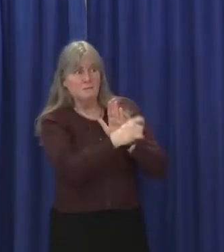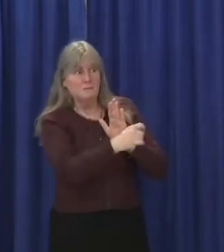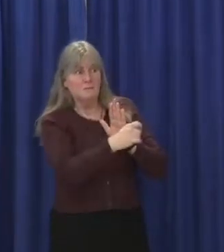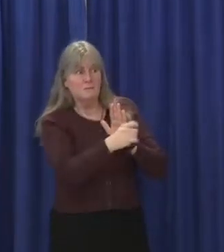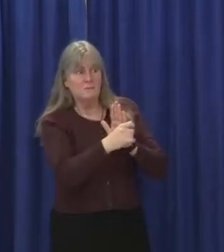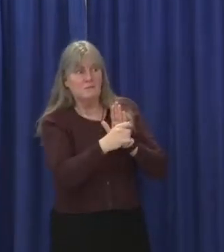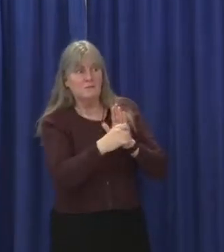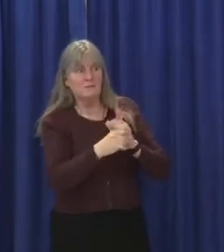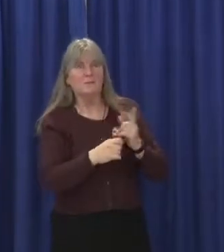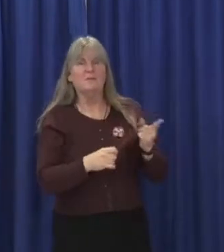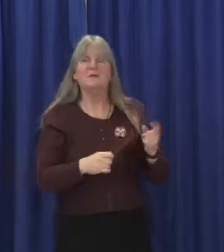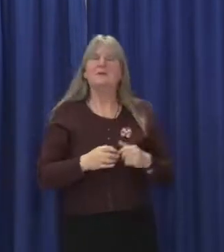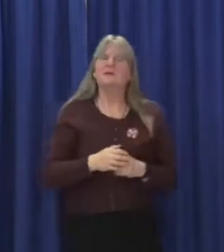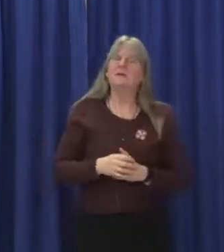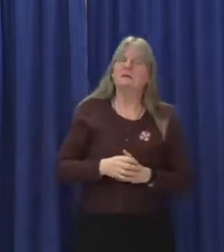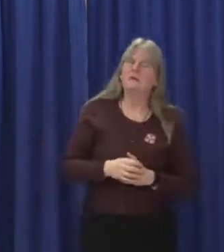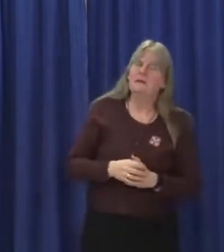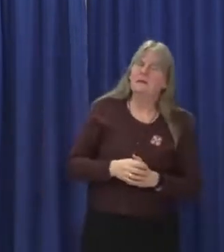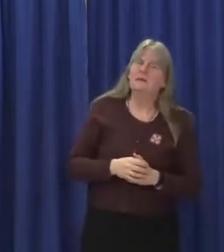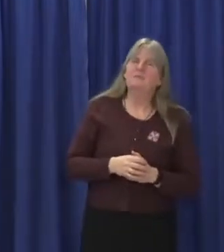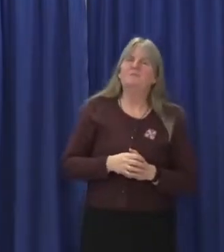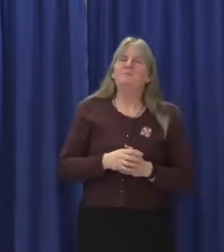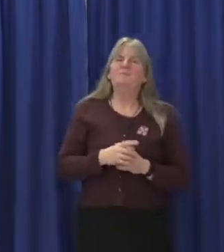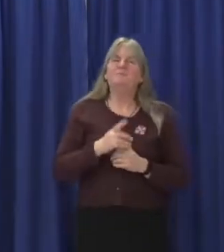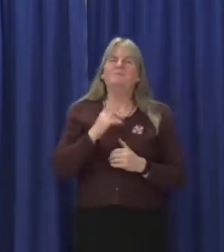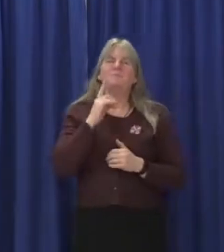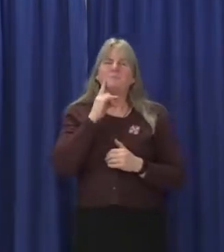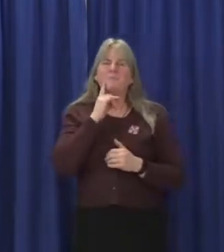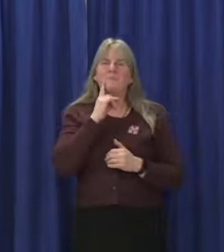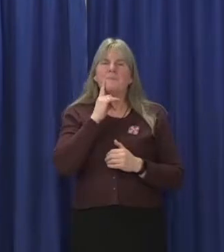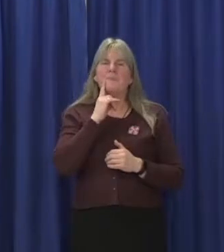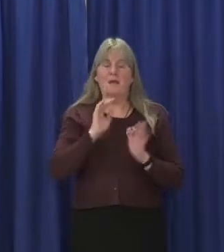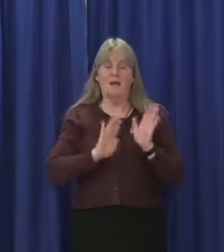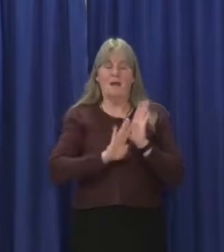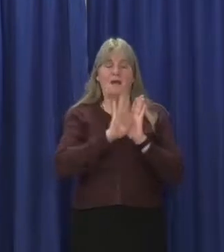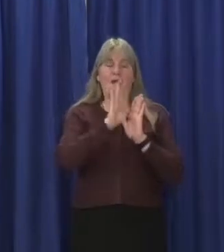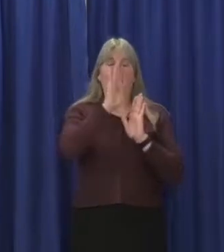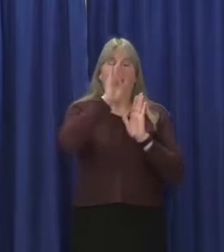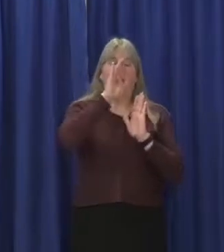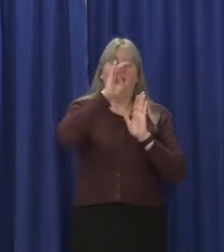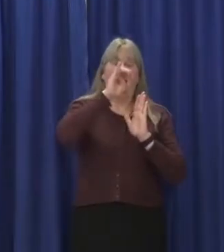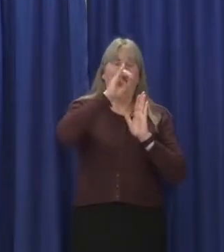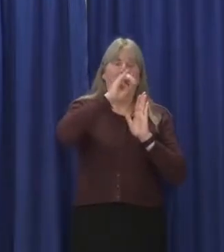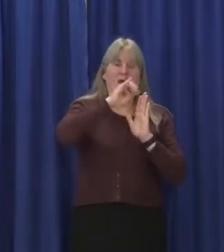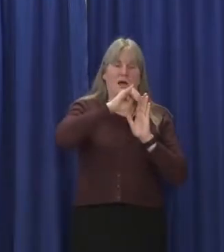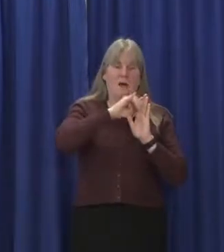Yeah, thanks, Chris. And I think it's really important for all of us to know that these waves, they go up, they peak, and they do come down.